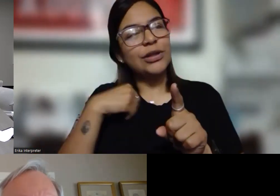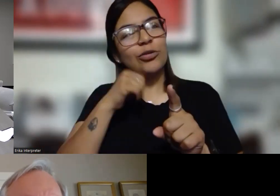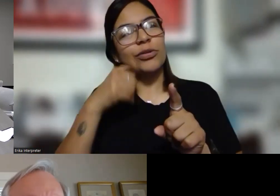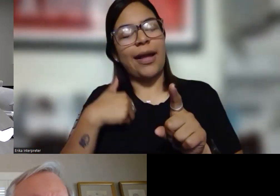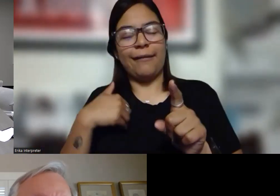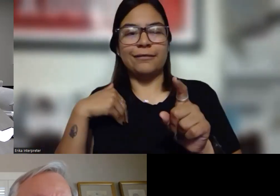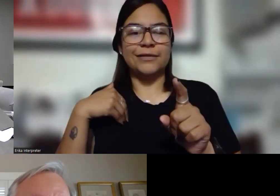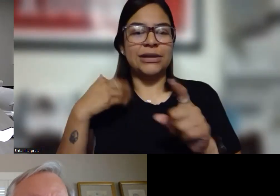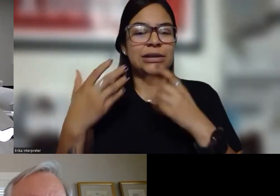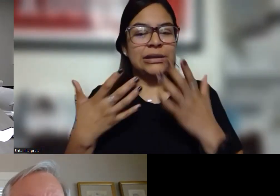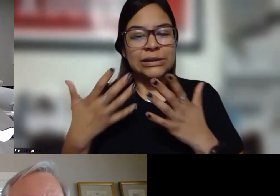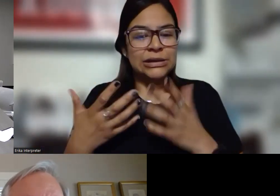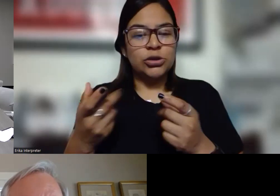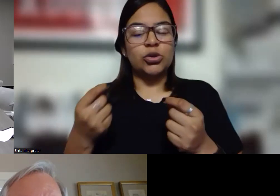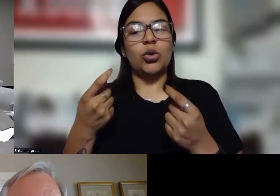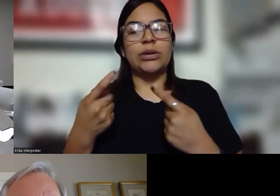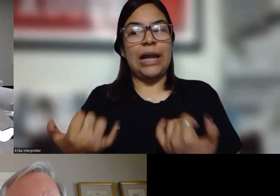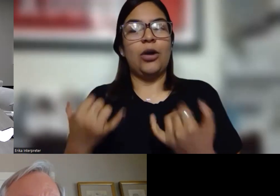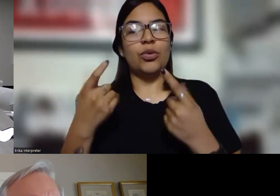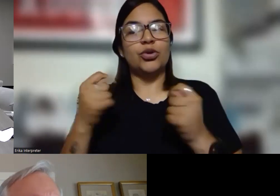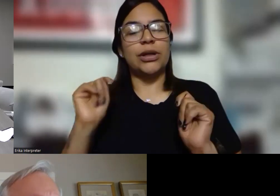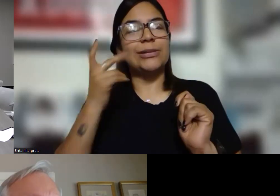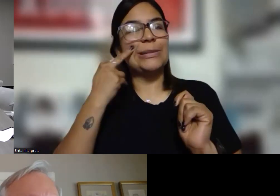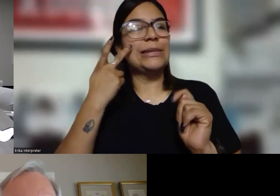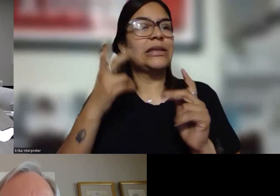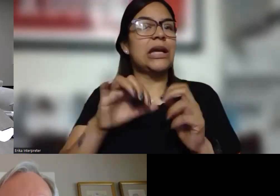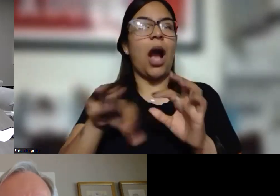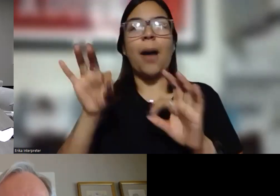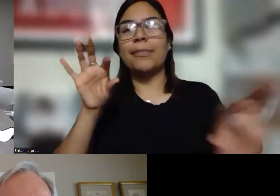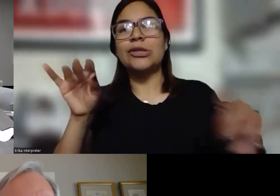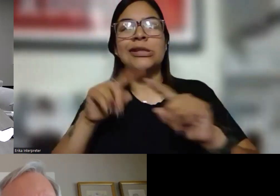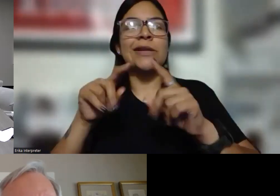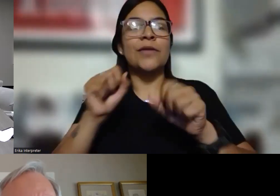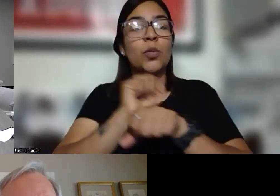be looking at various options over over the next year here and hoping to work with many of you on